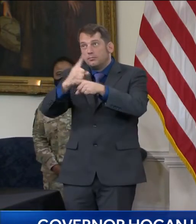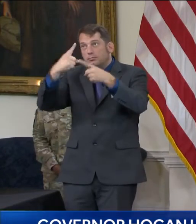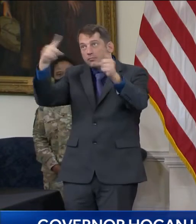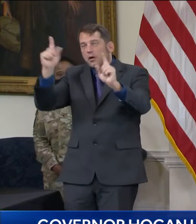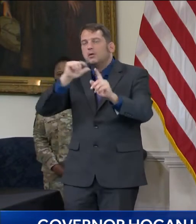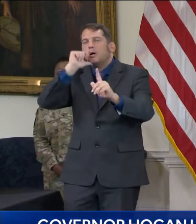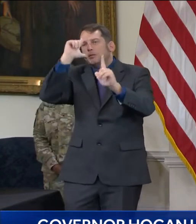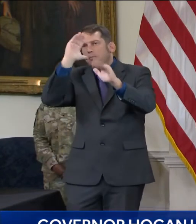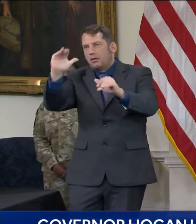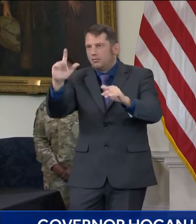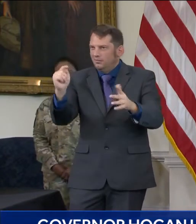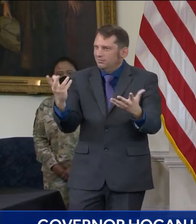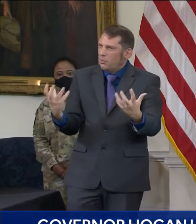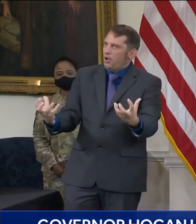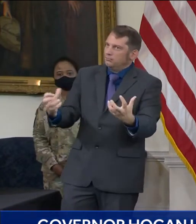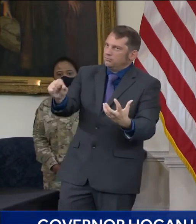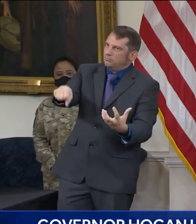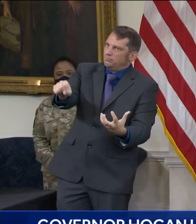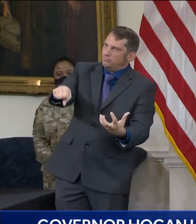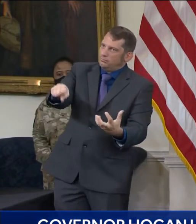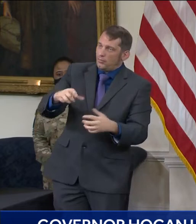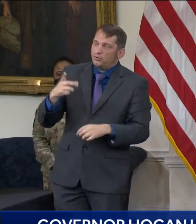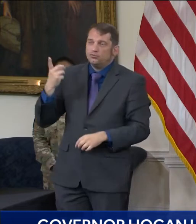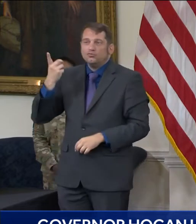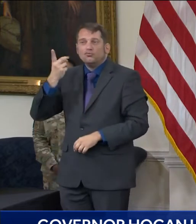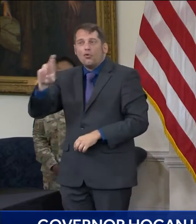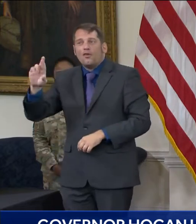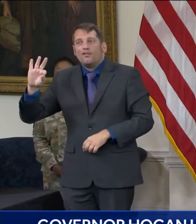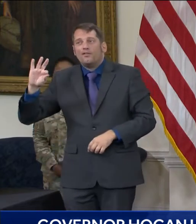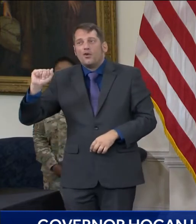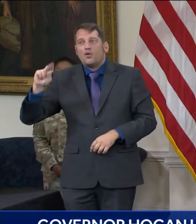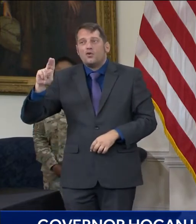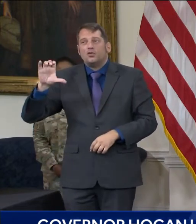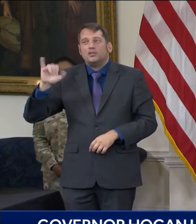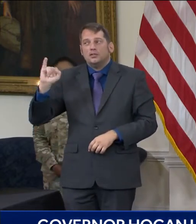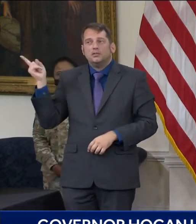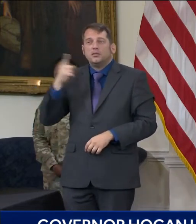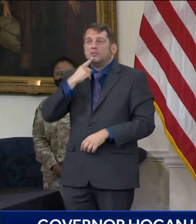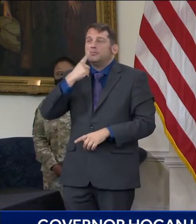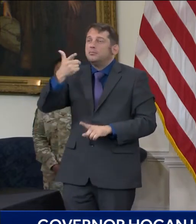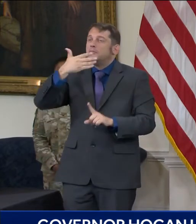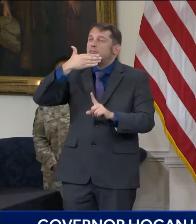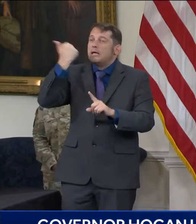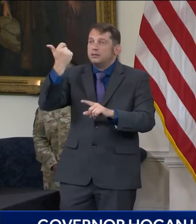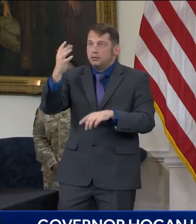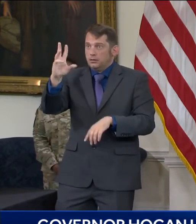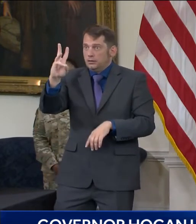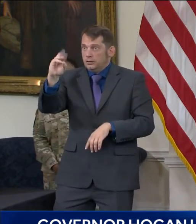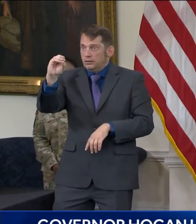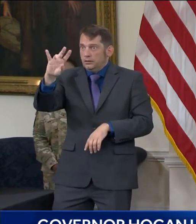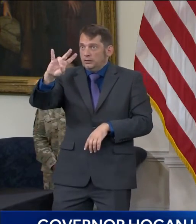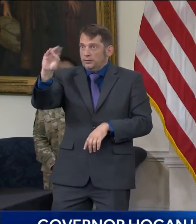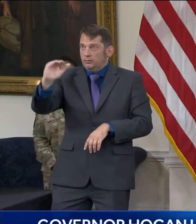THINK ANYONE ANTICIPATED GETTING TO THAT LEVEL. DR. FAUCI AT ONE POINT WAS SAYING 60% OR 70% WOULD REACH